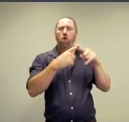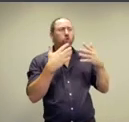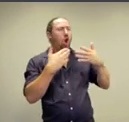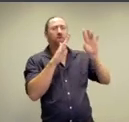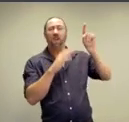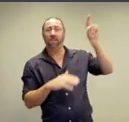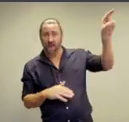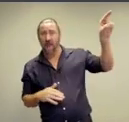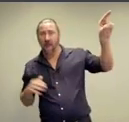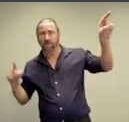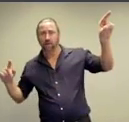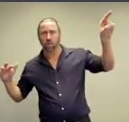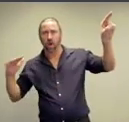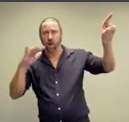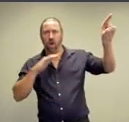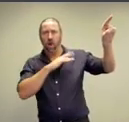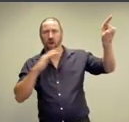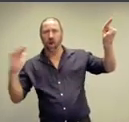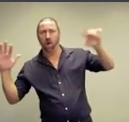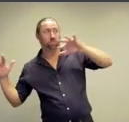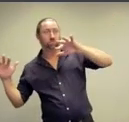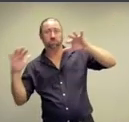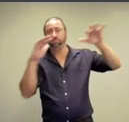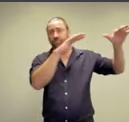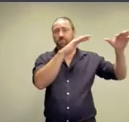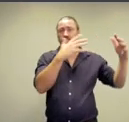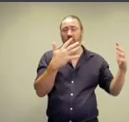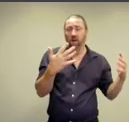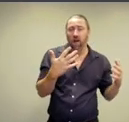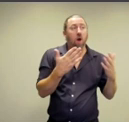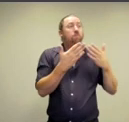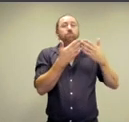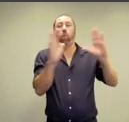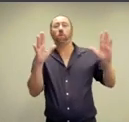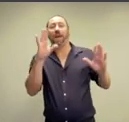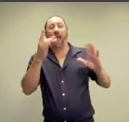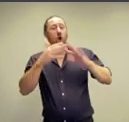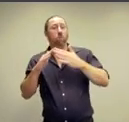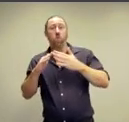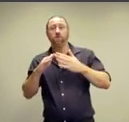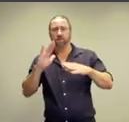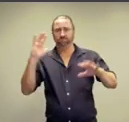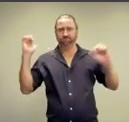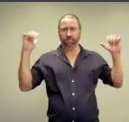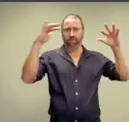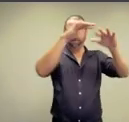neighbourhood. Over time, this hub would become, you know a queer hub for broader queer culture in